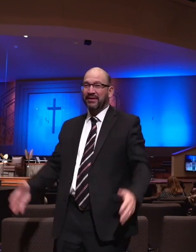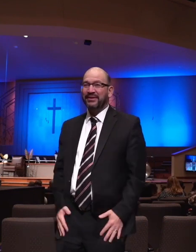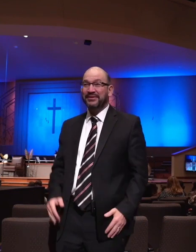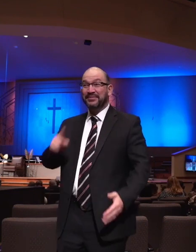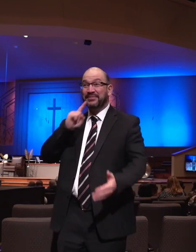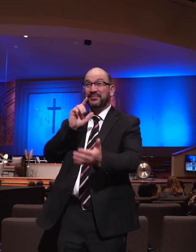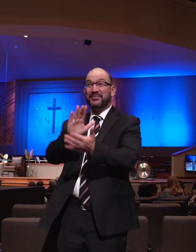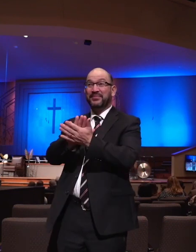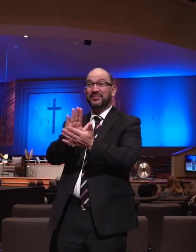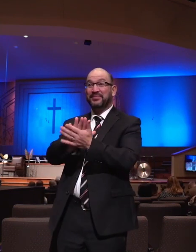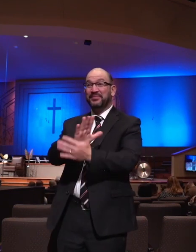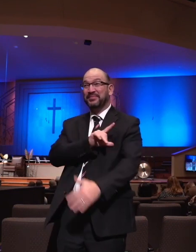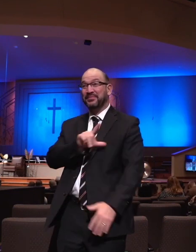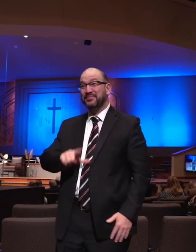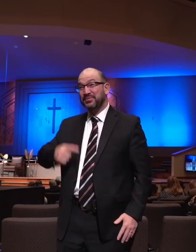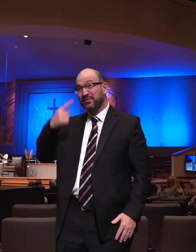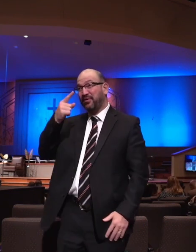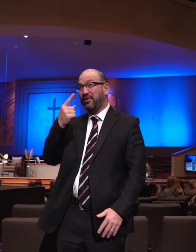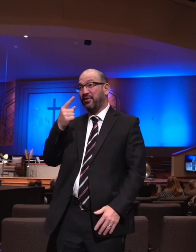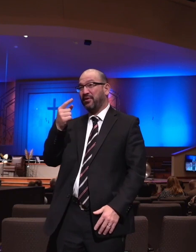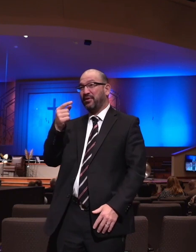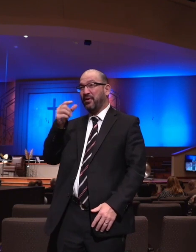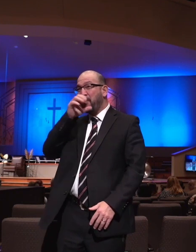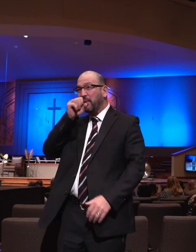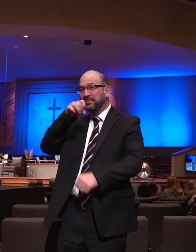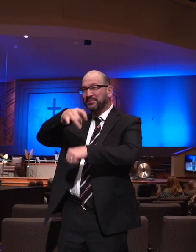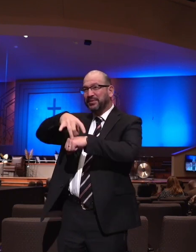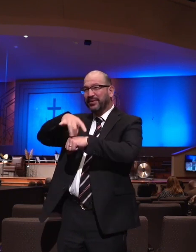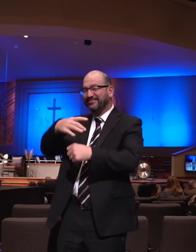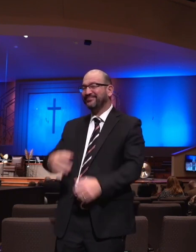Lord for pumpkins and praise God for that all right take your Bibles and turn